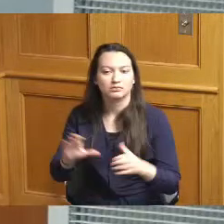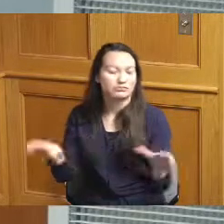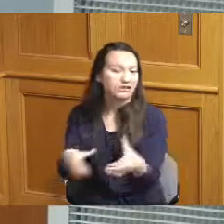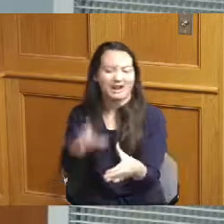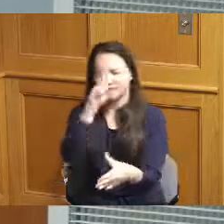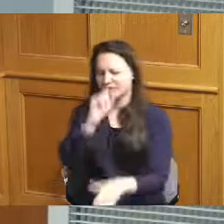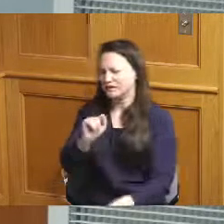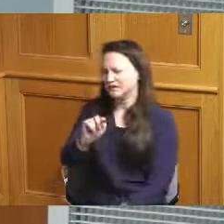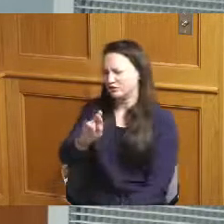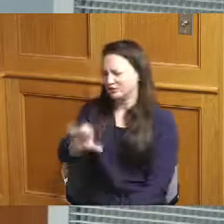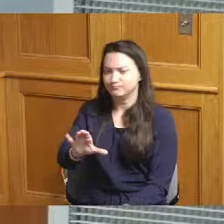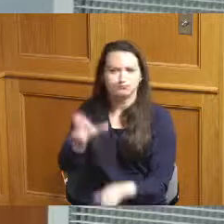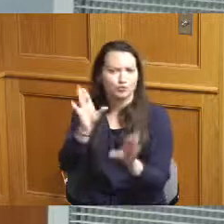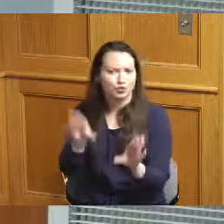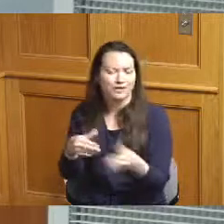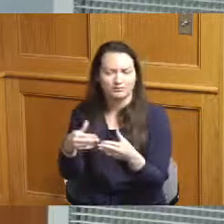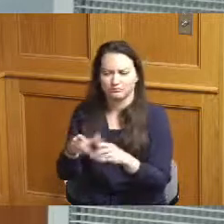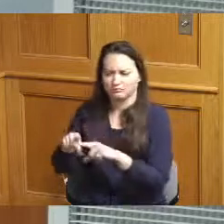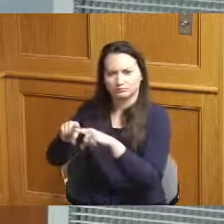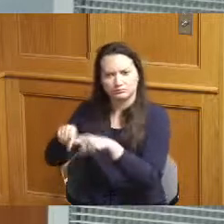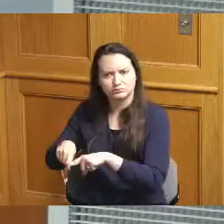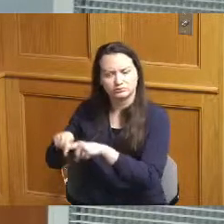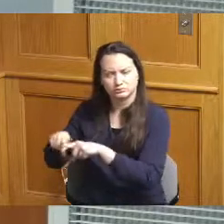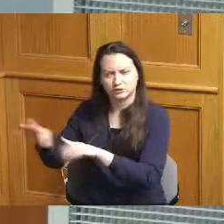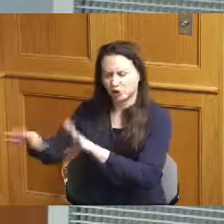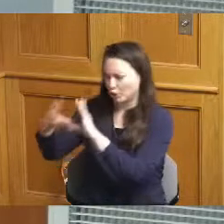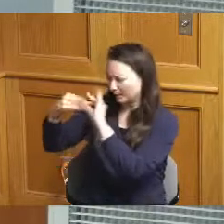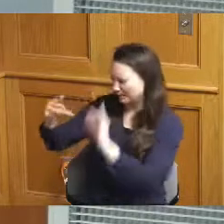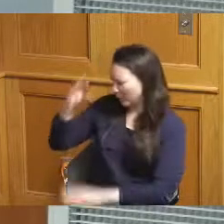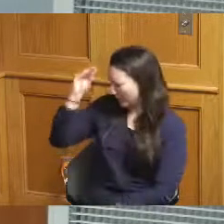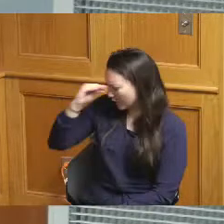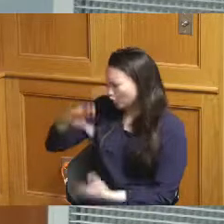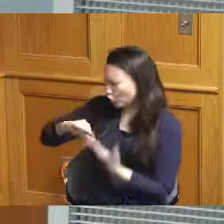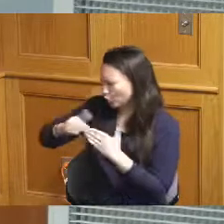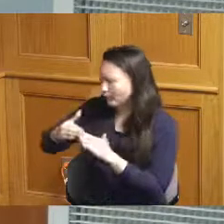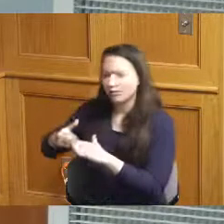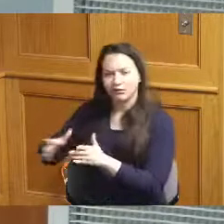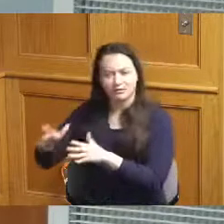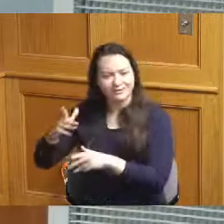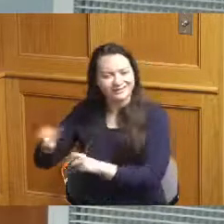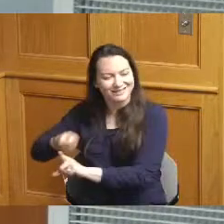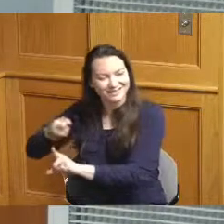TRC gives great deference to the local community because they're usually getting income tax or you